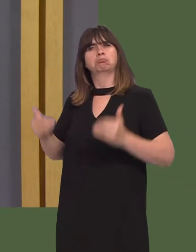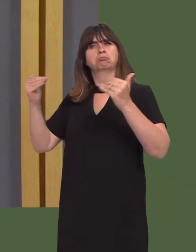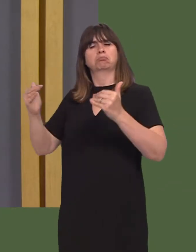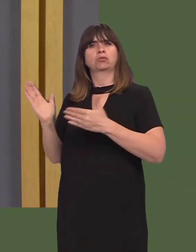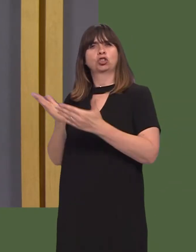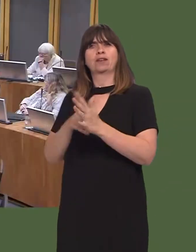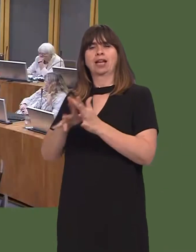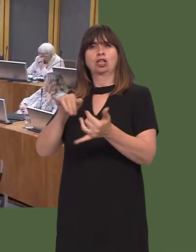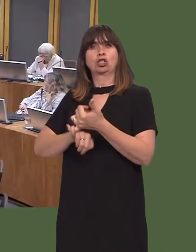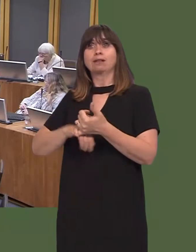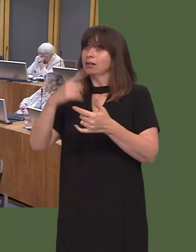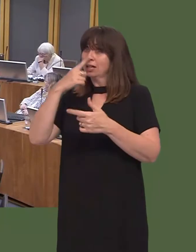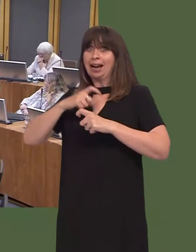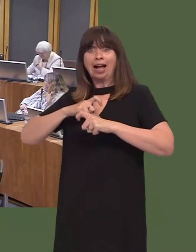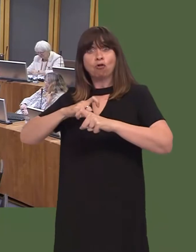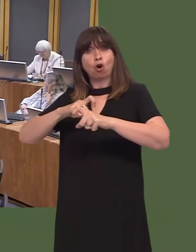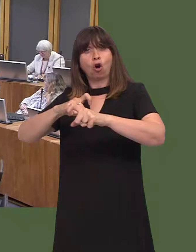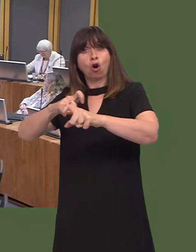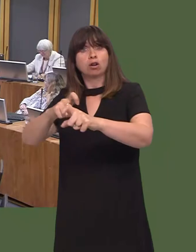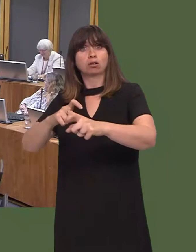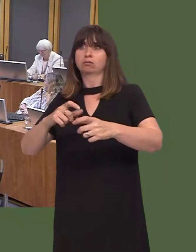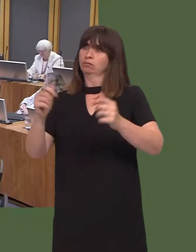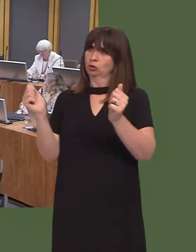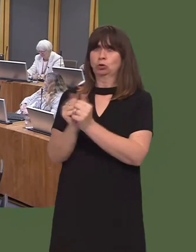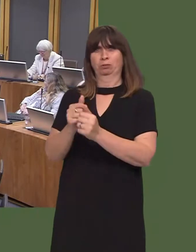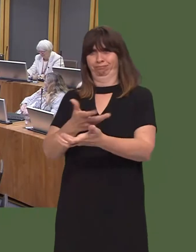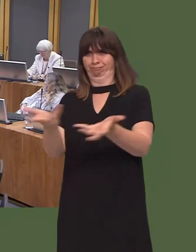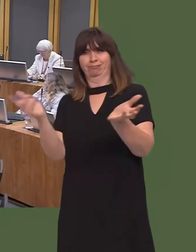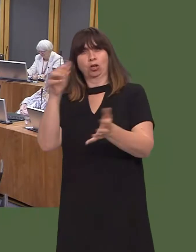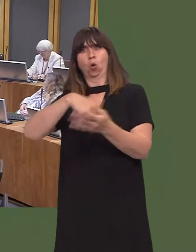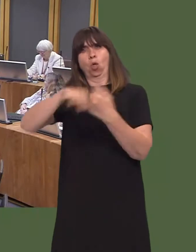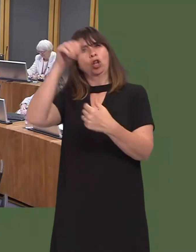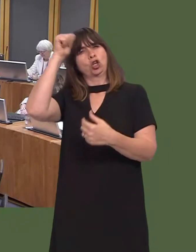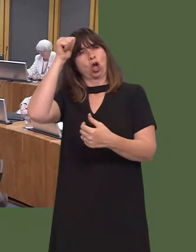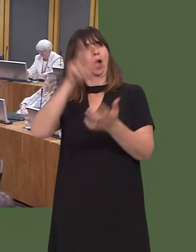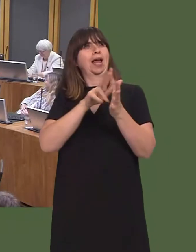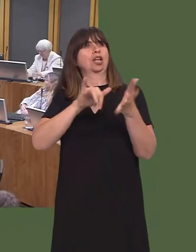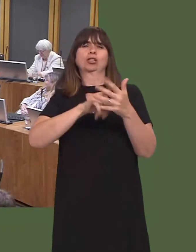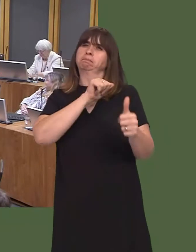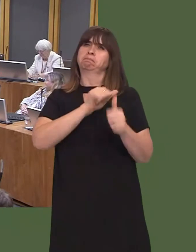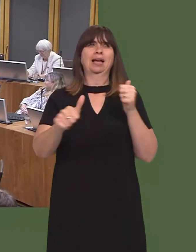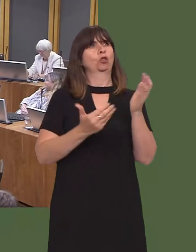we continue this good practice in the interests of our people, who know that the NHS is safest